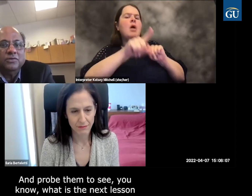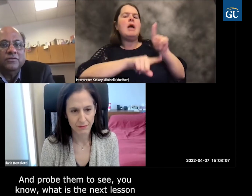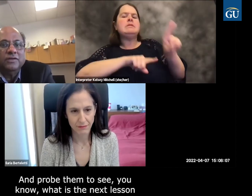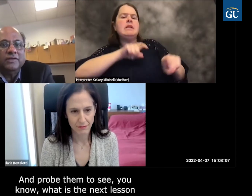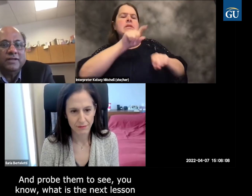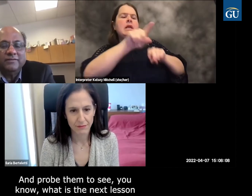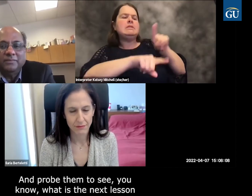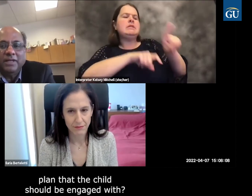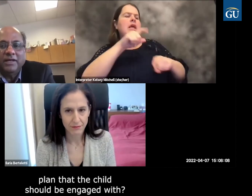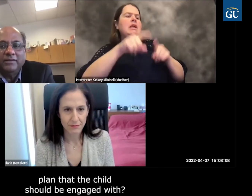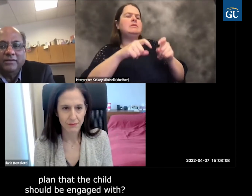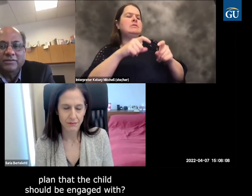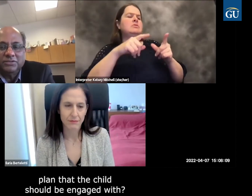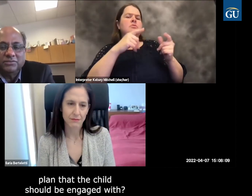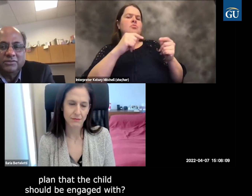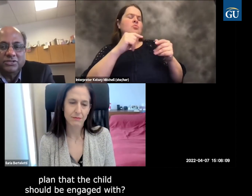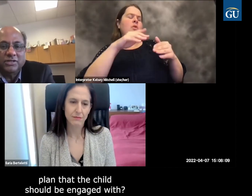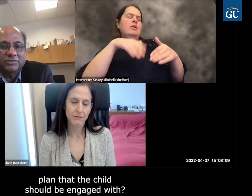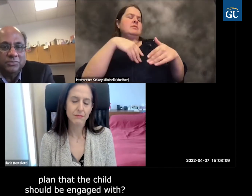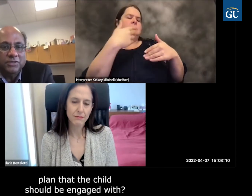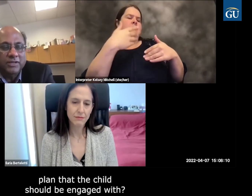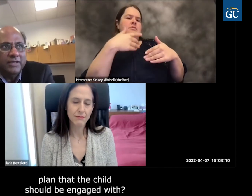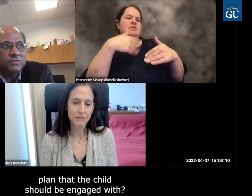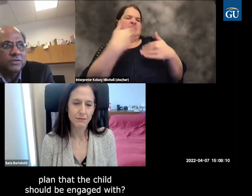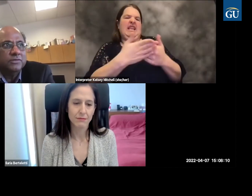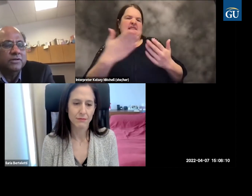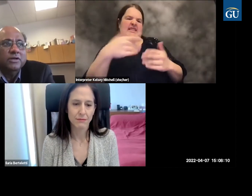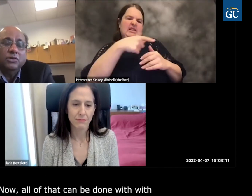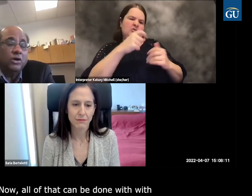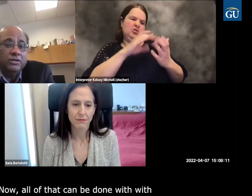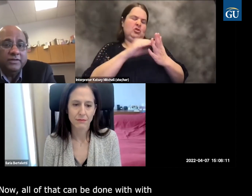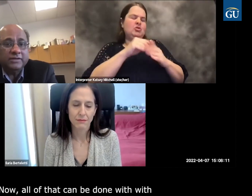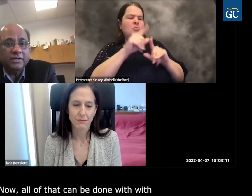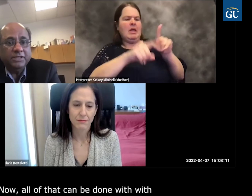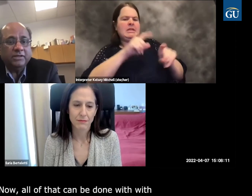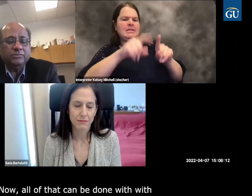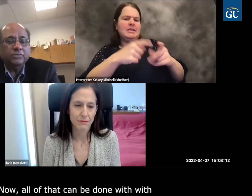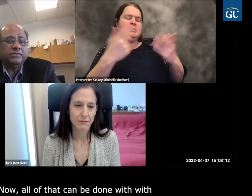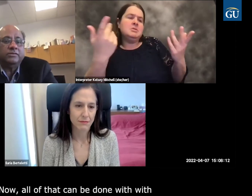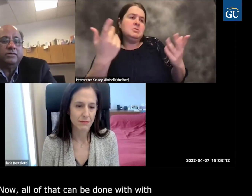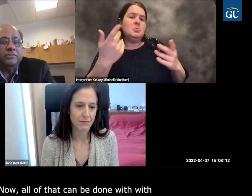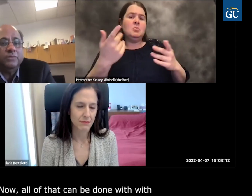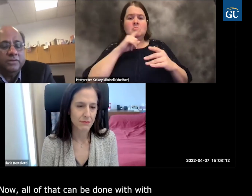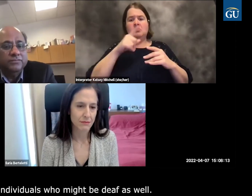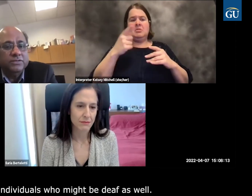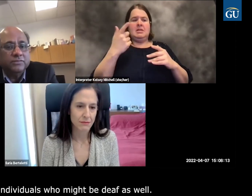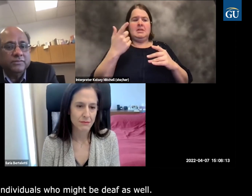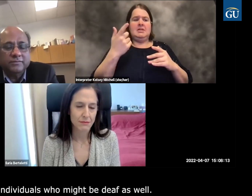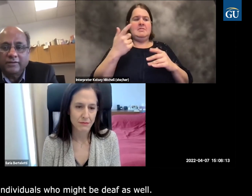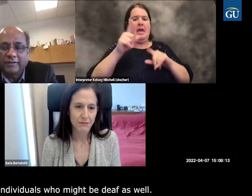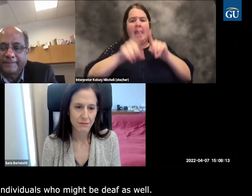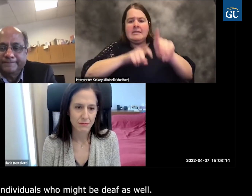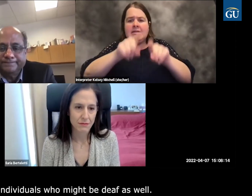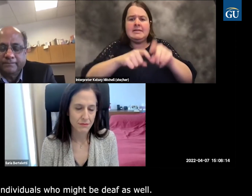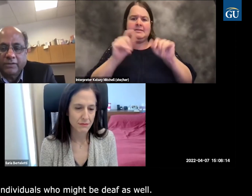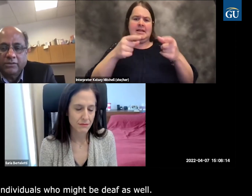is the next lesson plan that the child should be engaged with now all of that